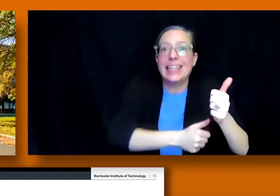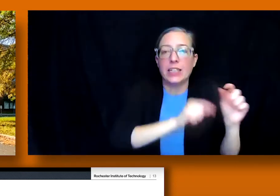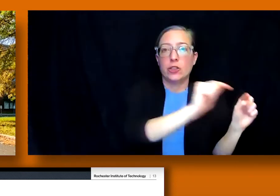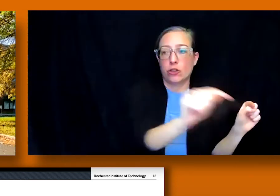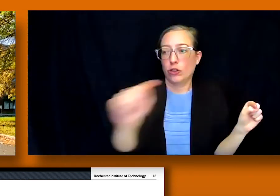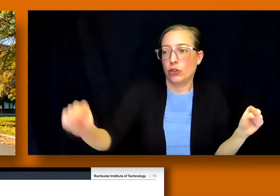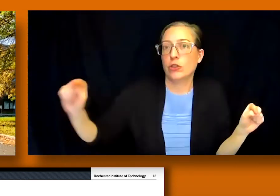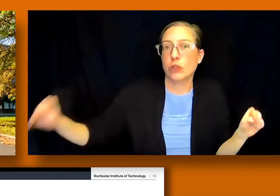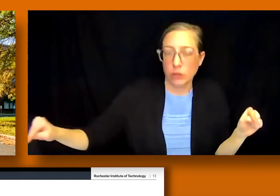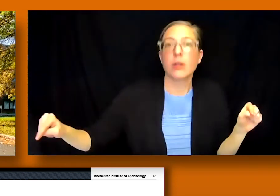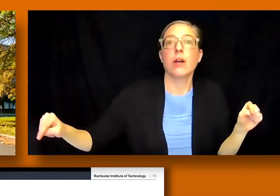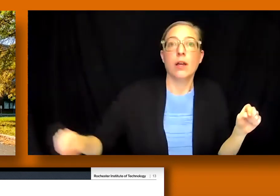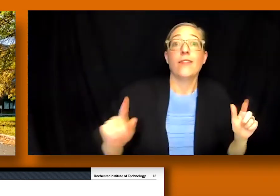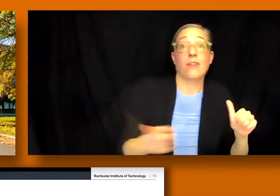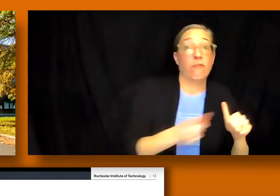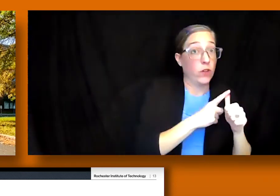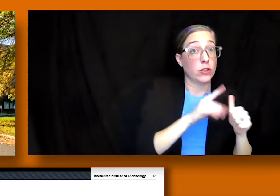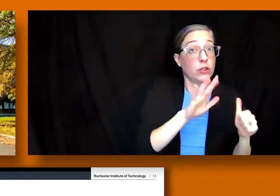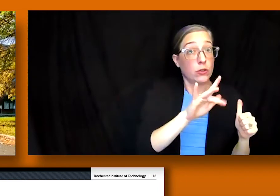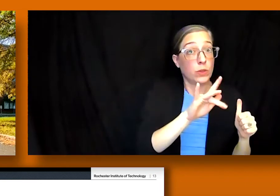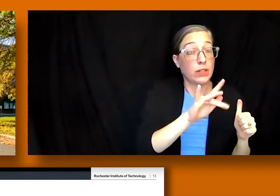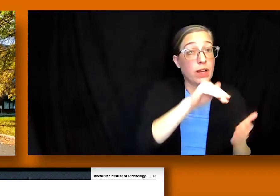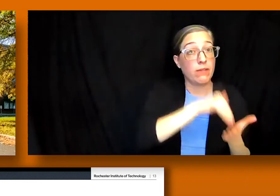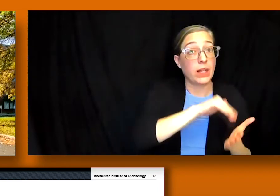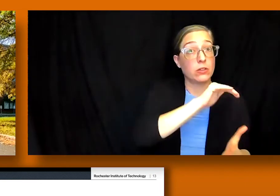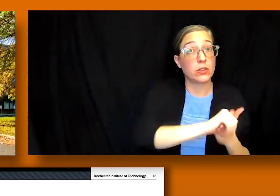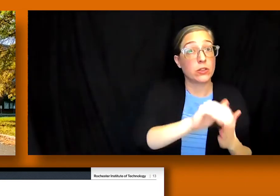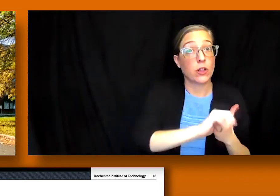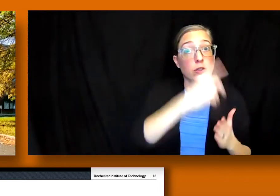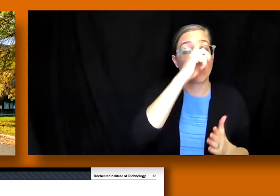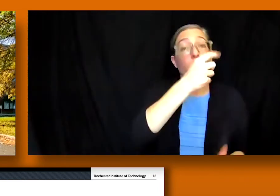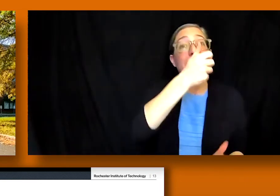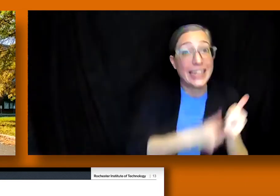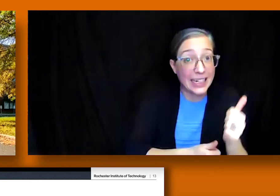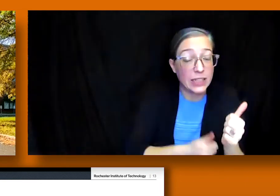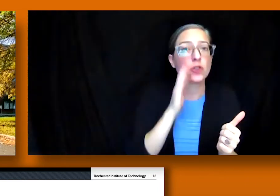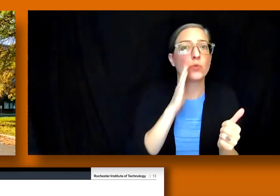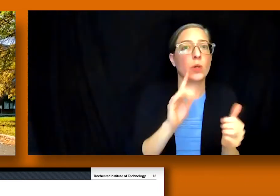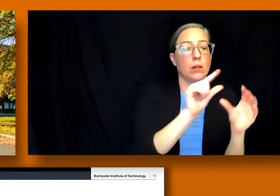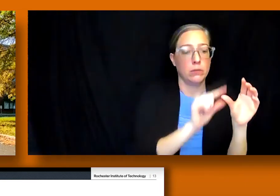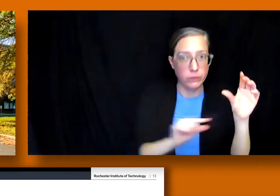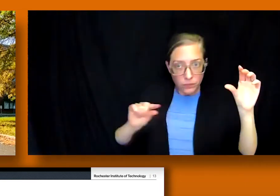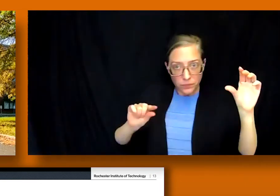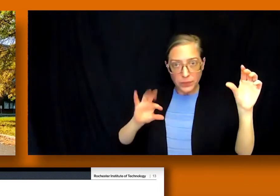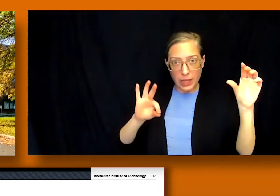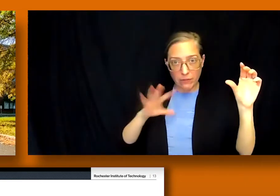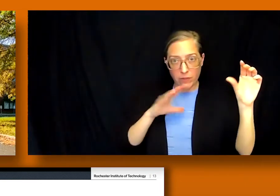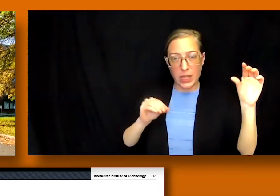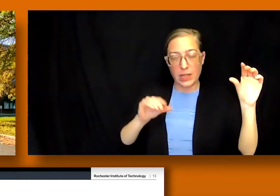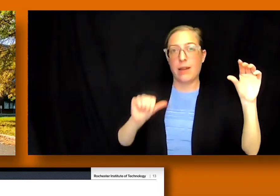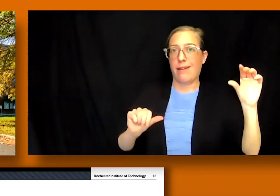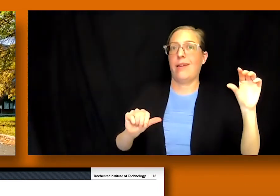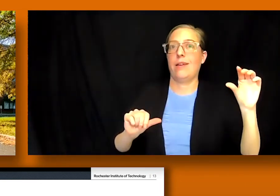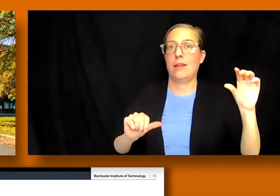All the subawards aren't lumped together and then $25,000 is charged on it, on that. It's per subaward.